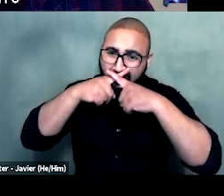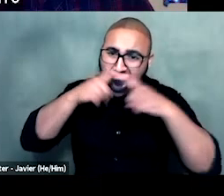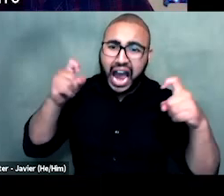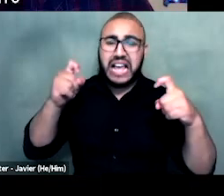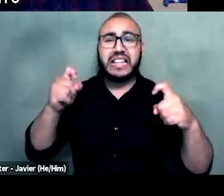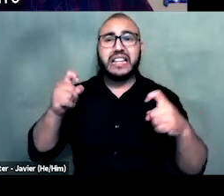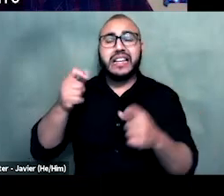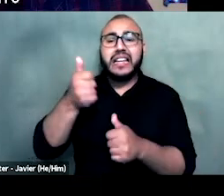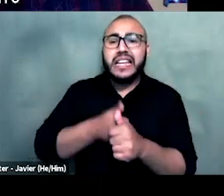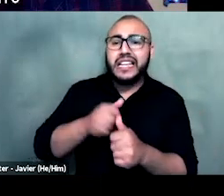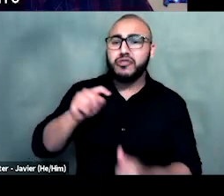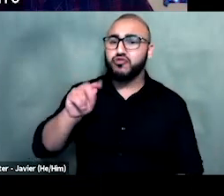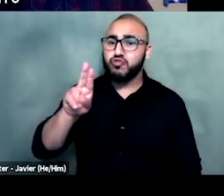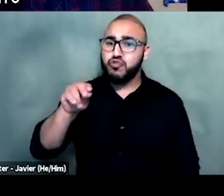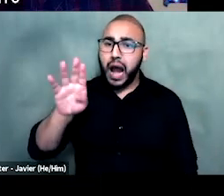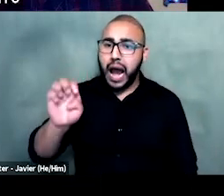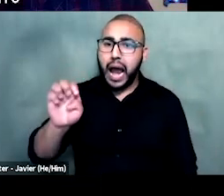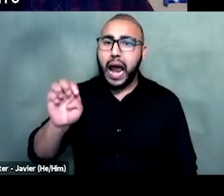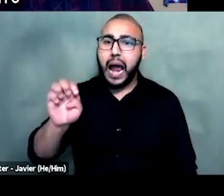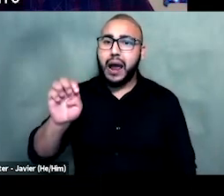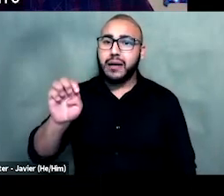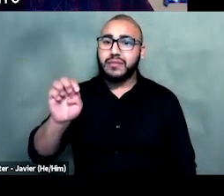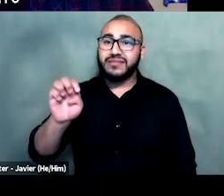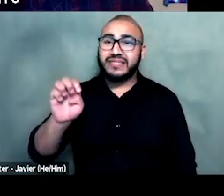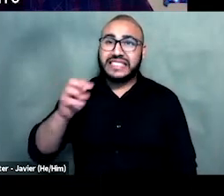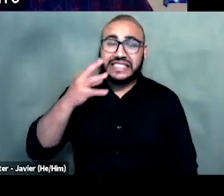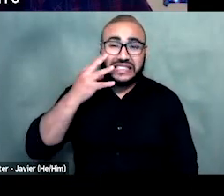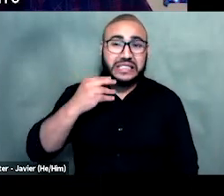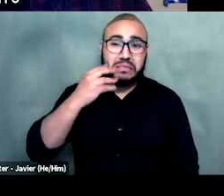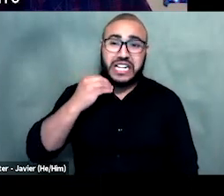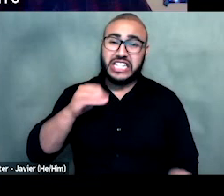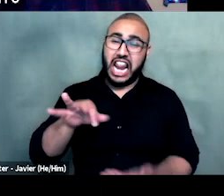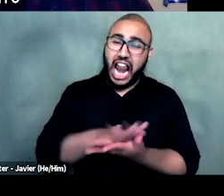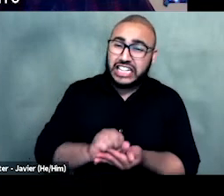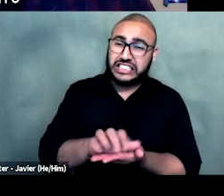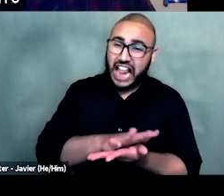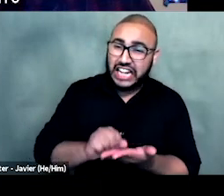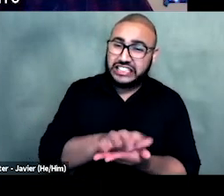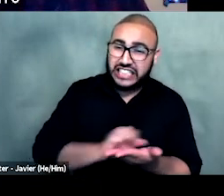single tribe was put through a meat grinder at some point in time, some starting in 1492.